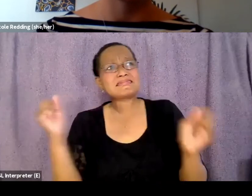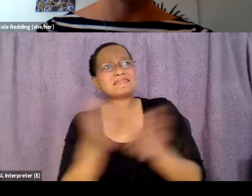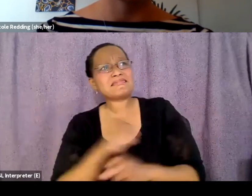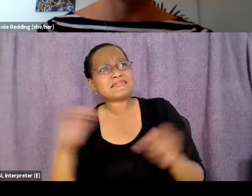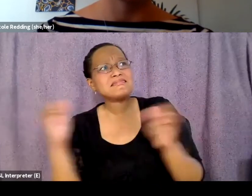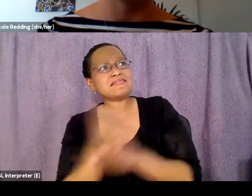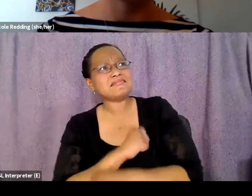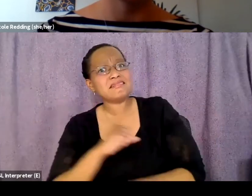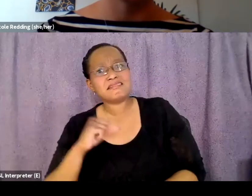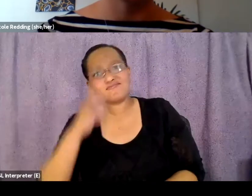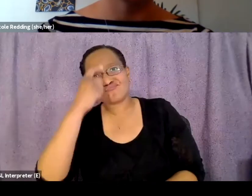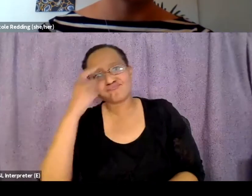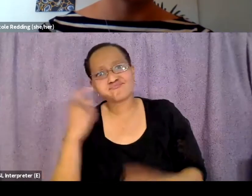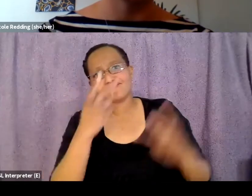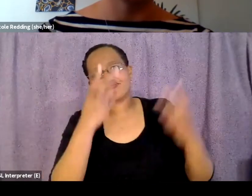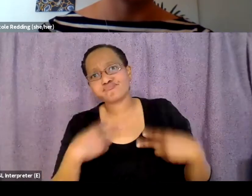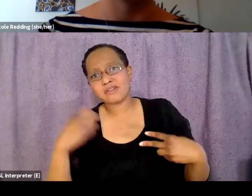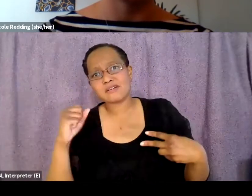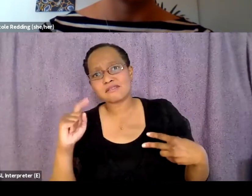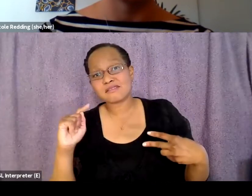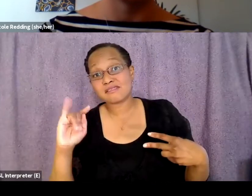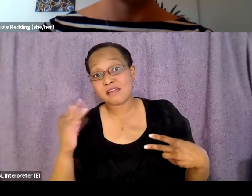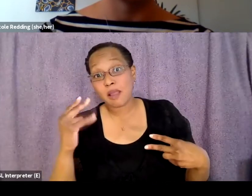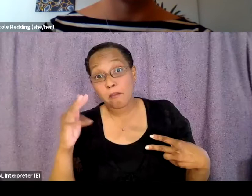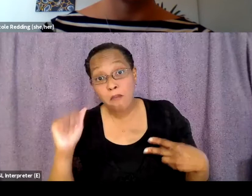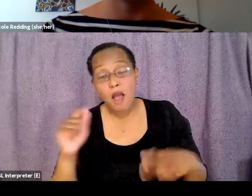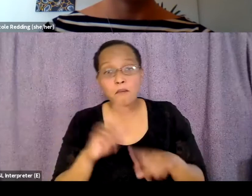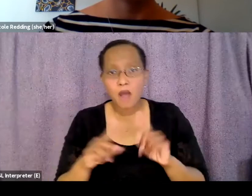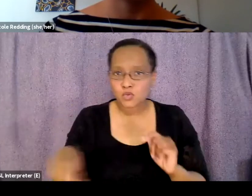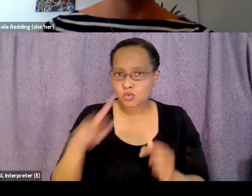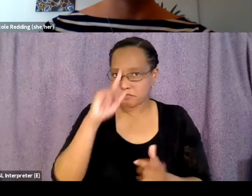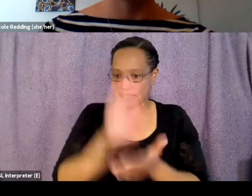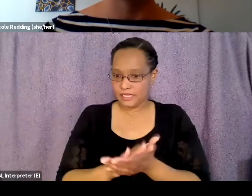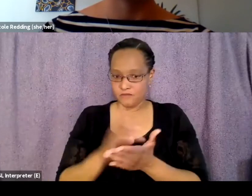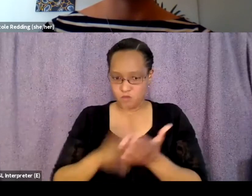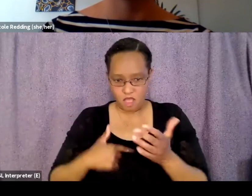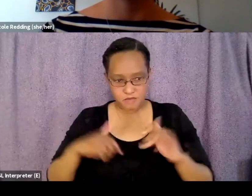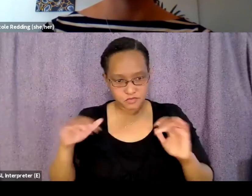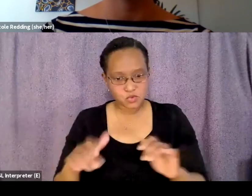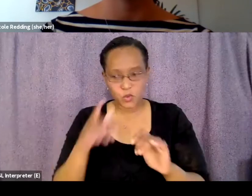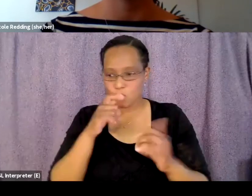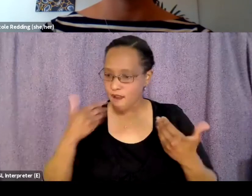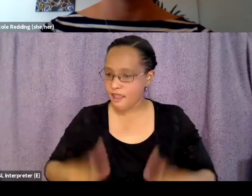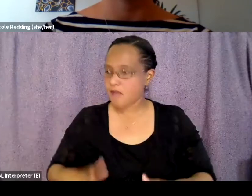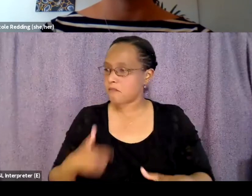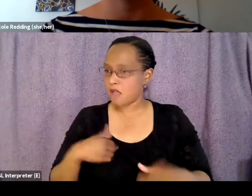Keah Brown: That what you're doing and who you are, as a person holds value and you find